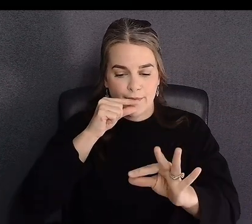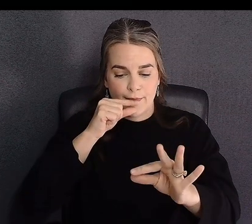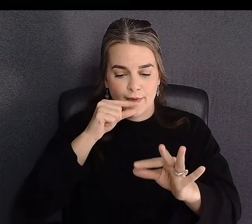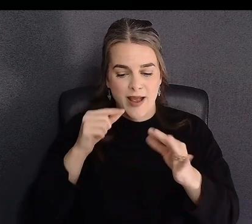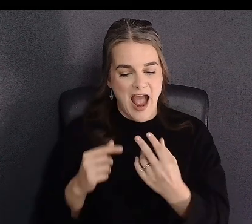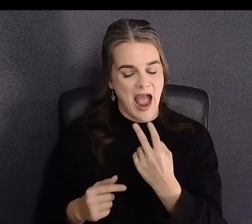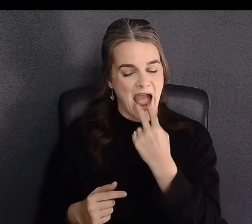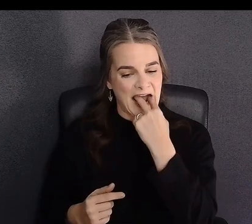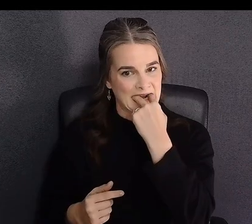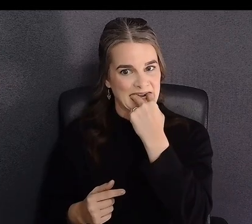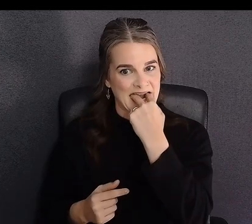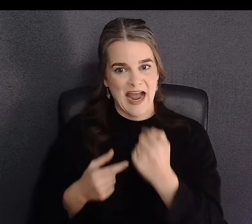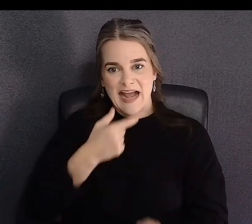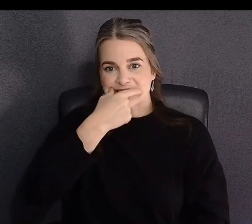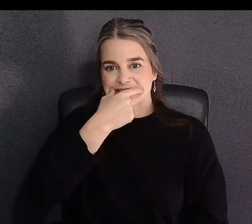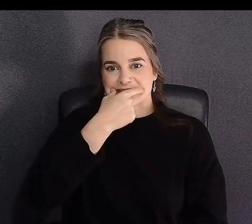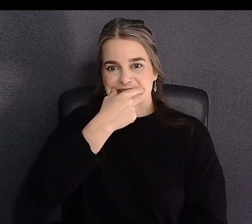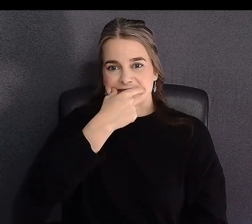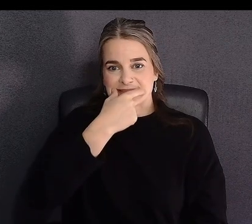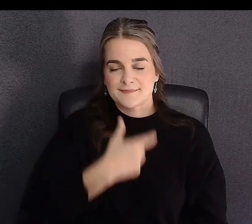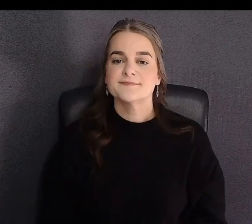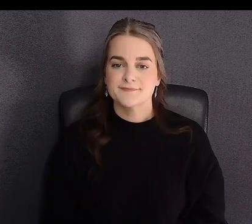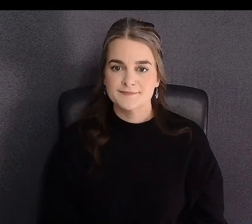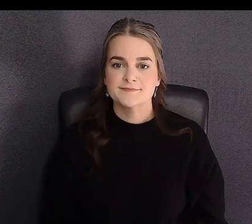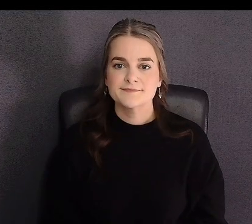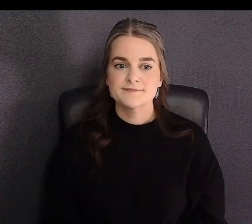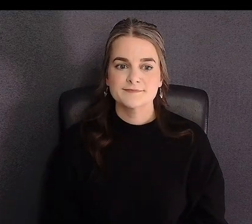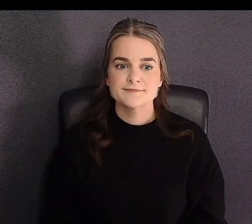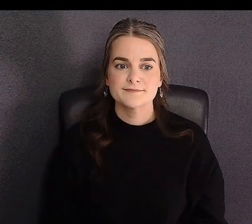that would fit right between your teeth.